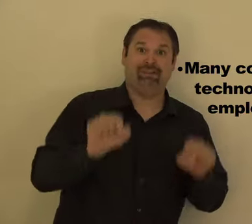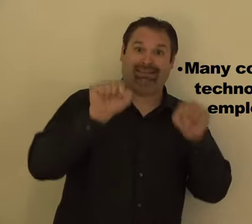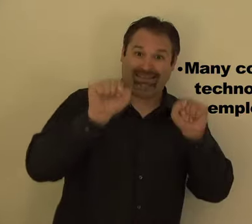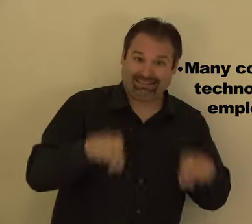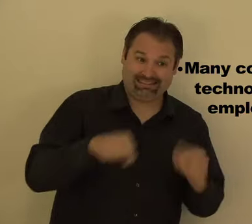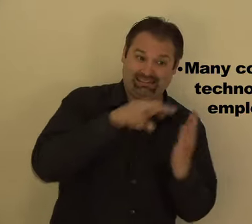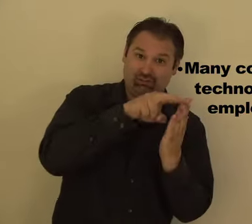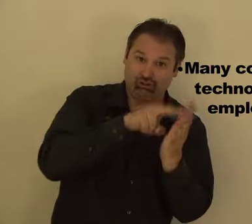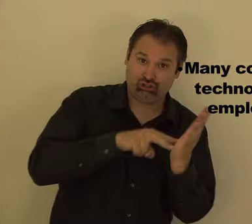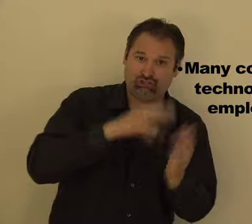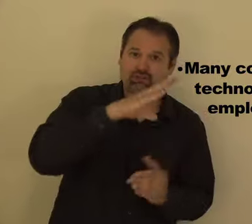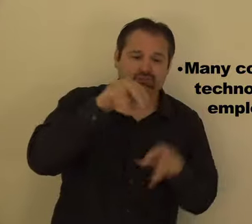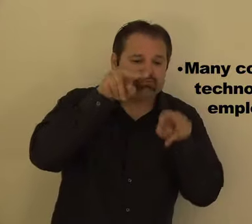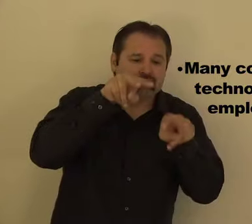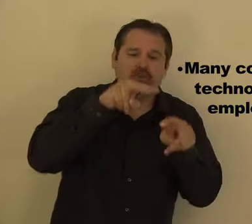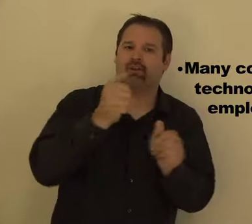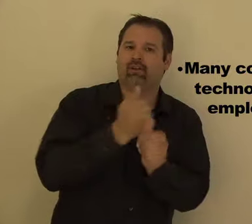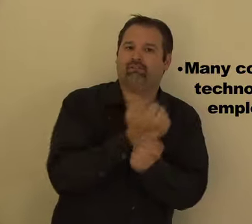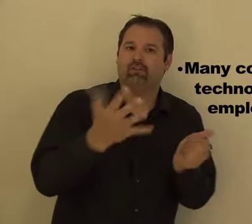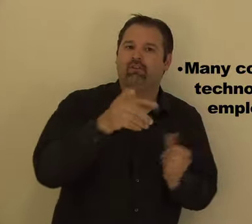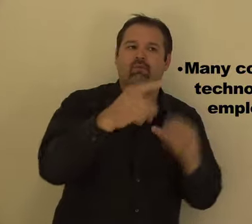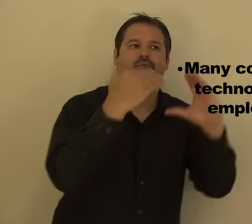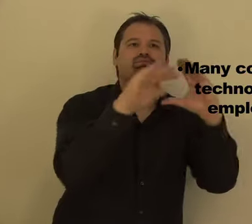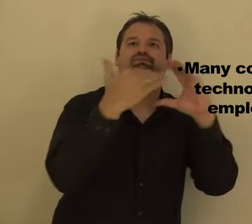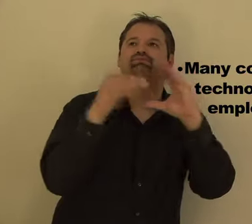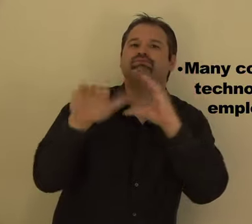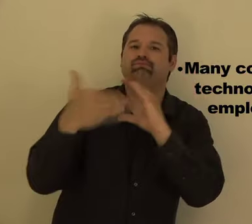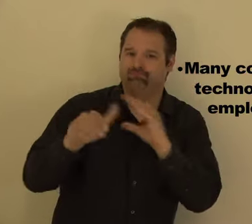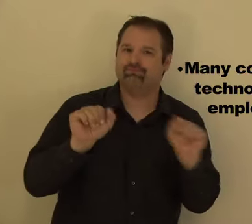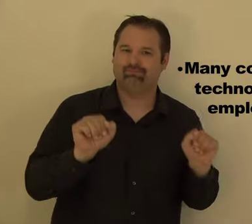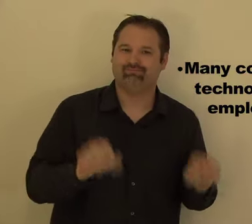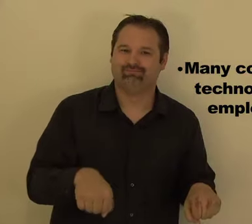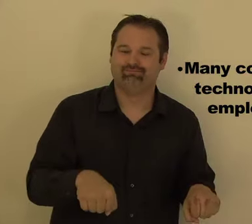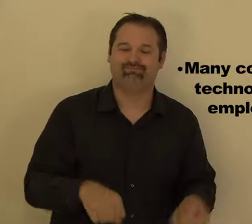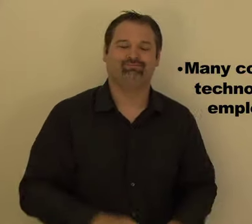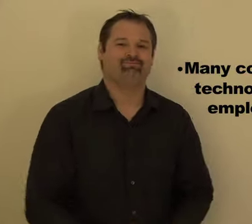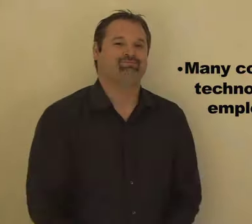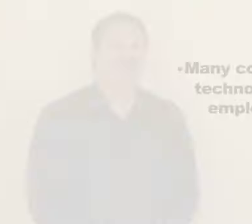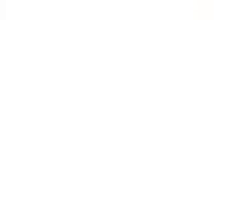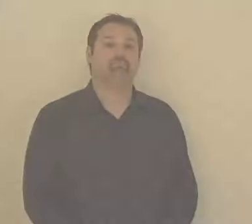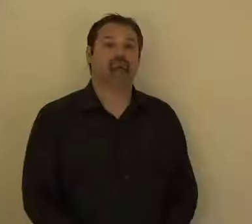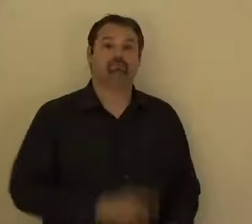The first thing you do, typically, when composing an email message is to address